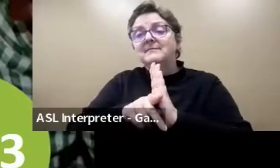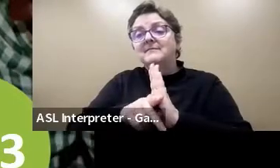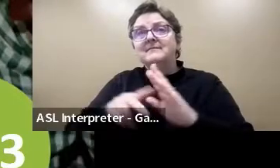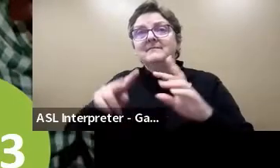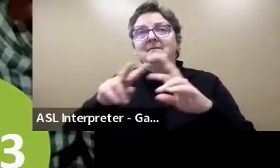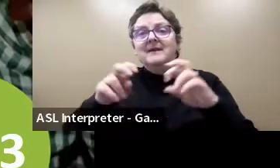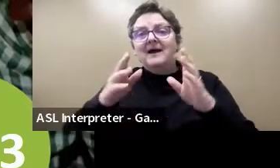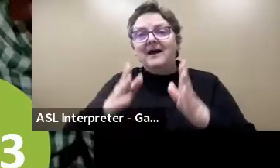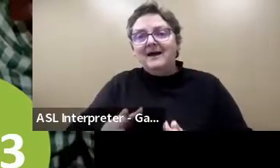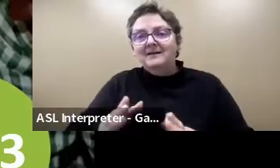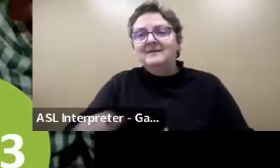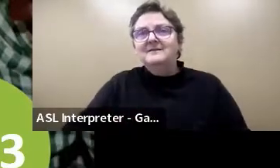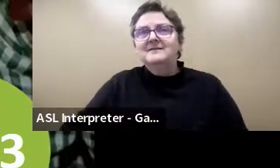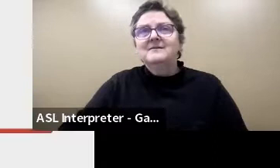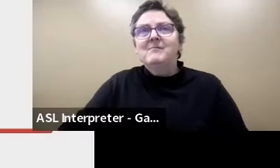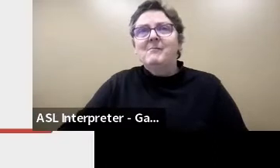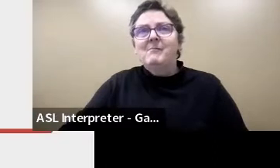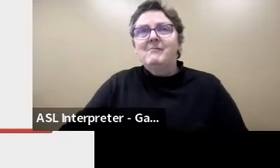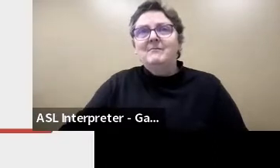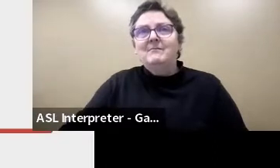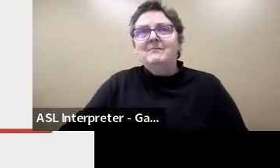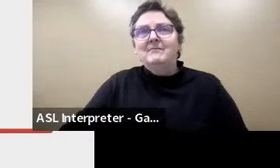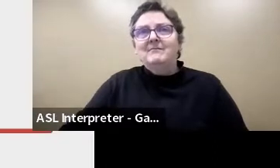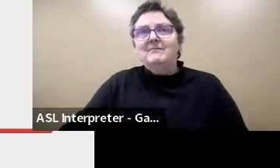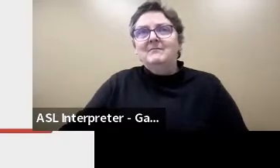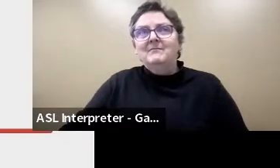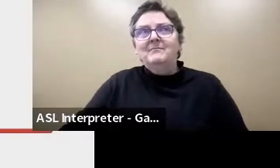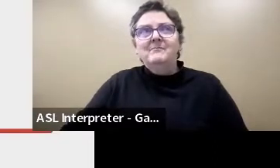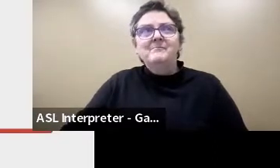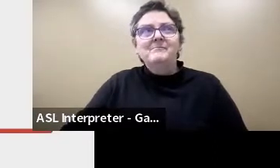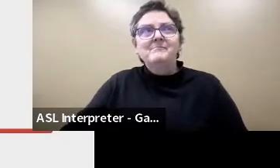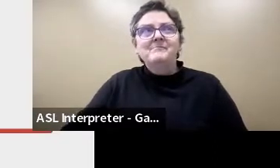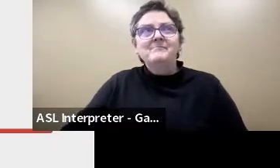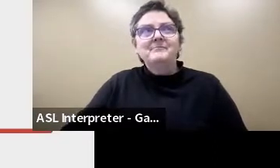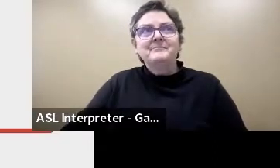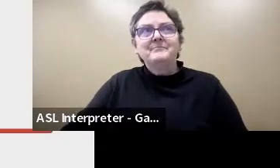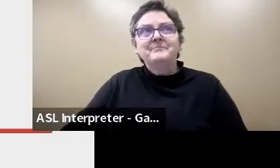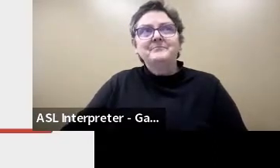And I'm going to present you quickly the content